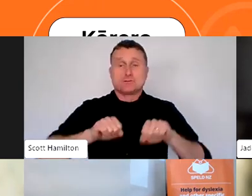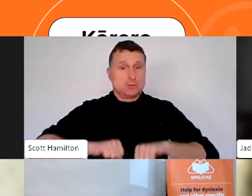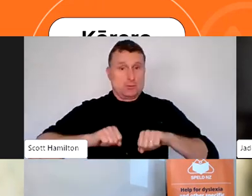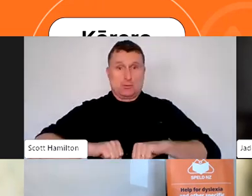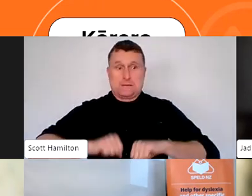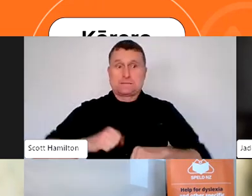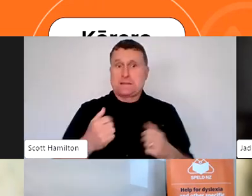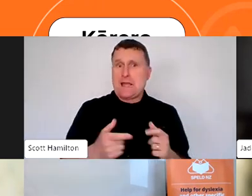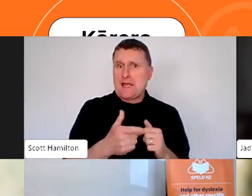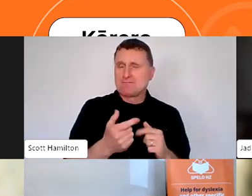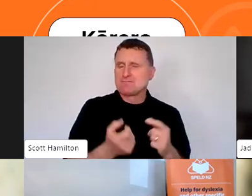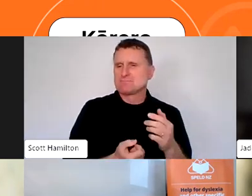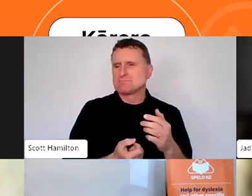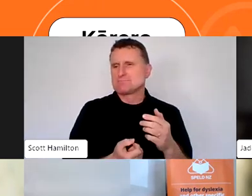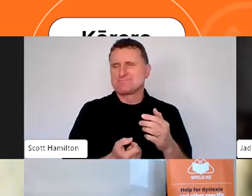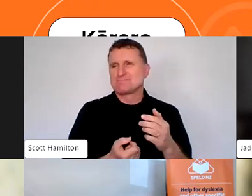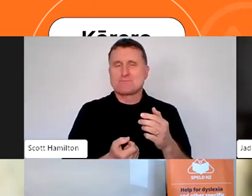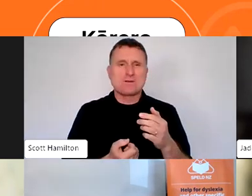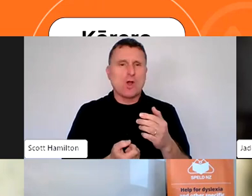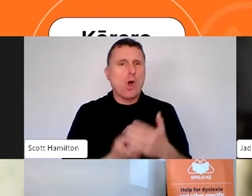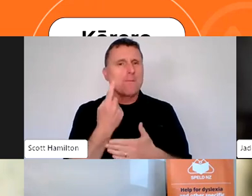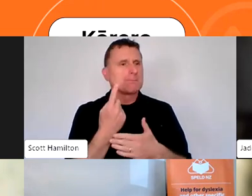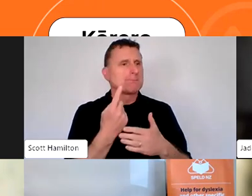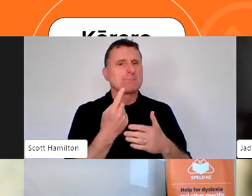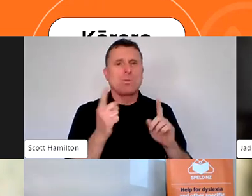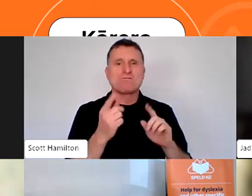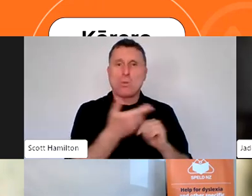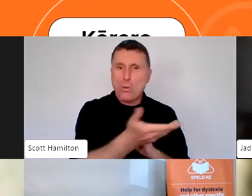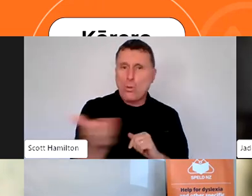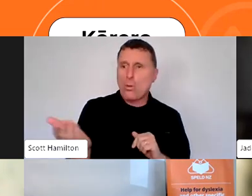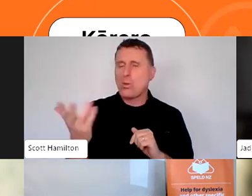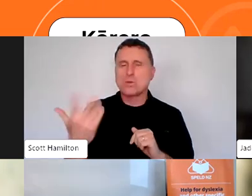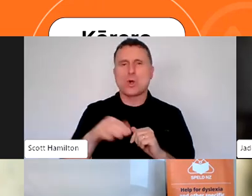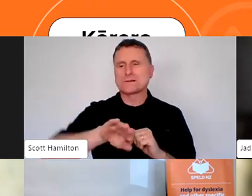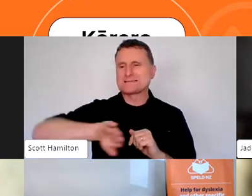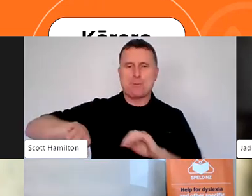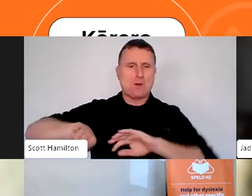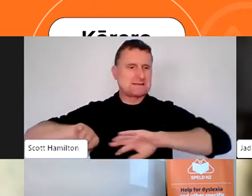segregation and stigma attached to students who need different